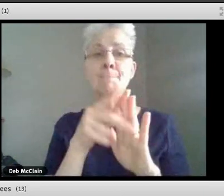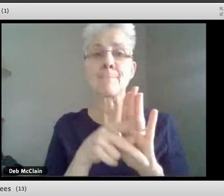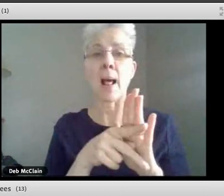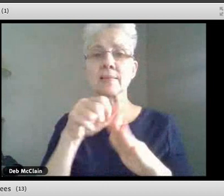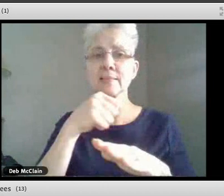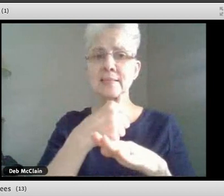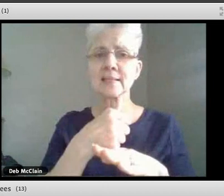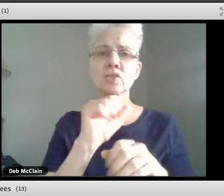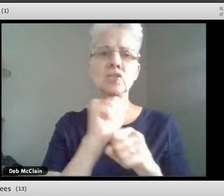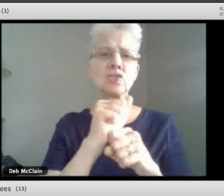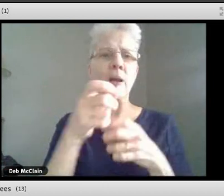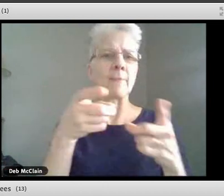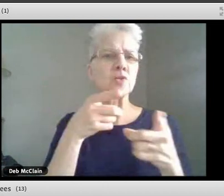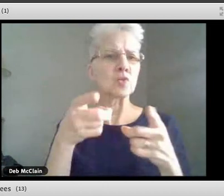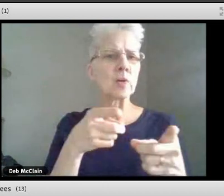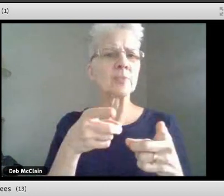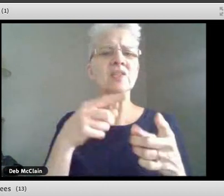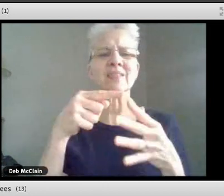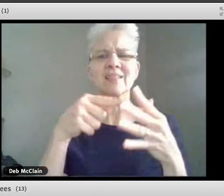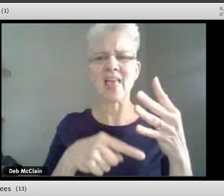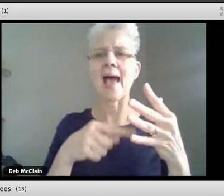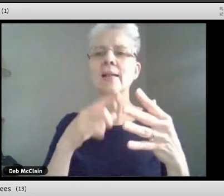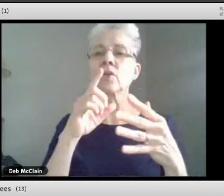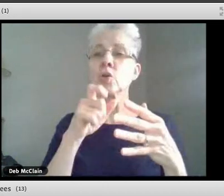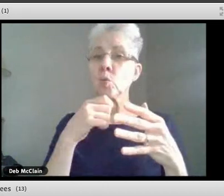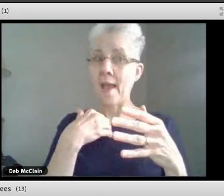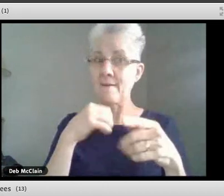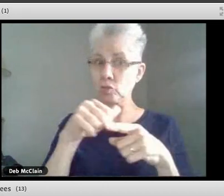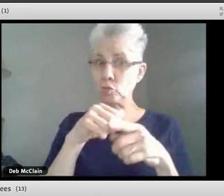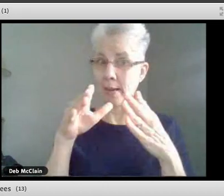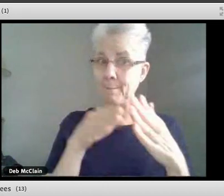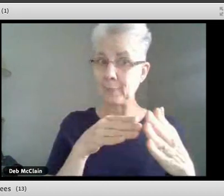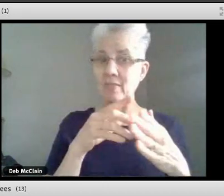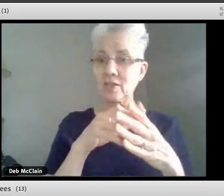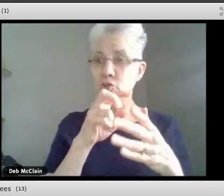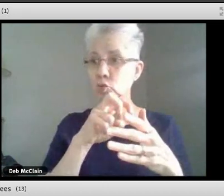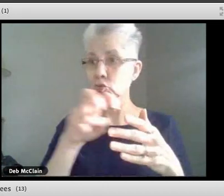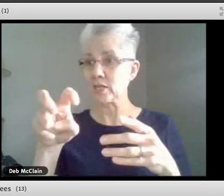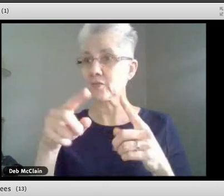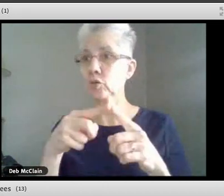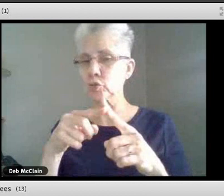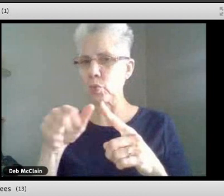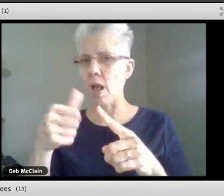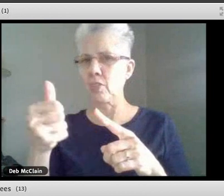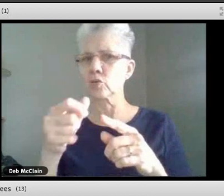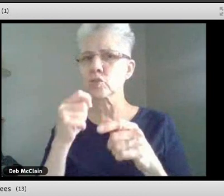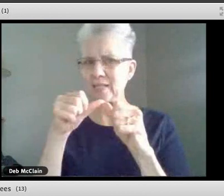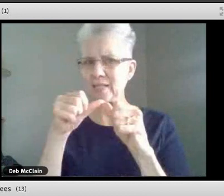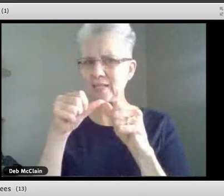Have a training plan that you can transfer, different things like that so it's sustainable. So some homework for you, if you choose to accept it,